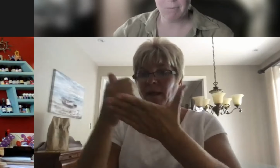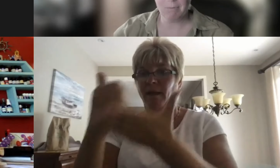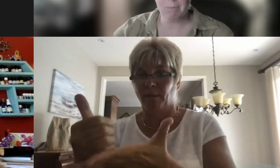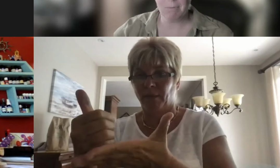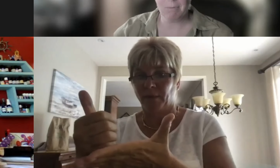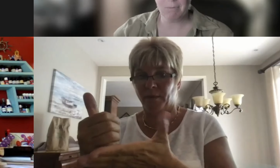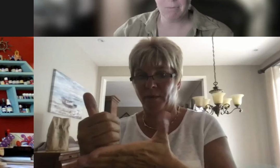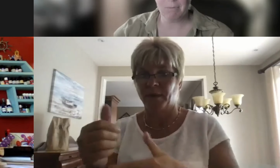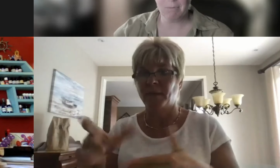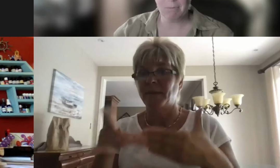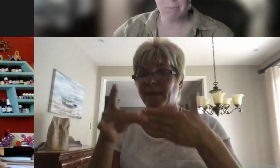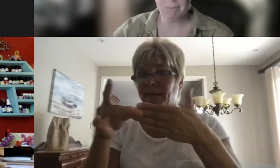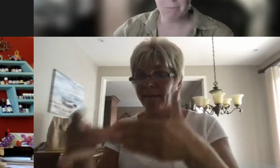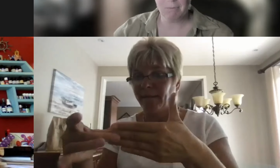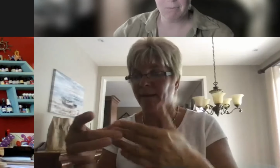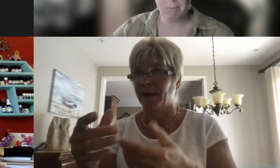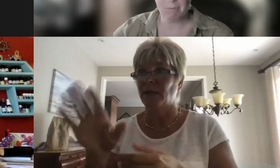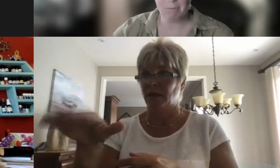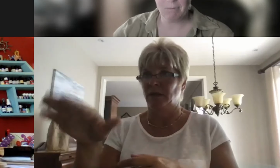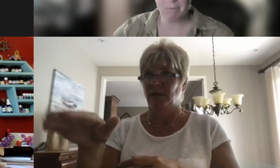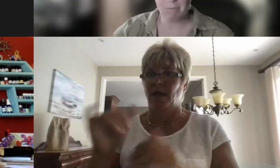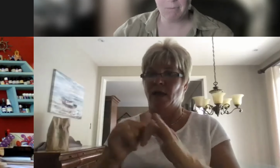them on how to interact with someone with autism.